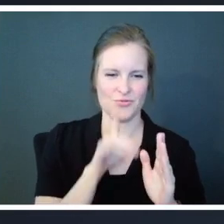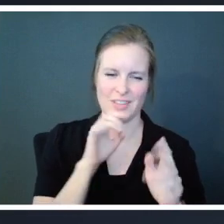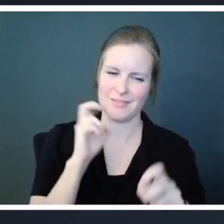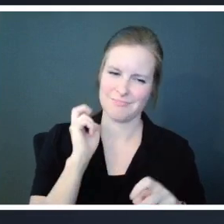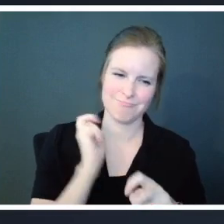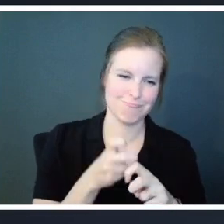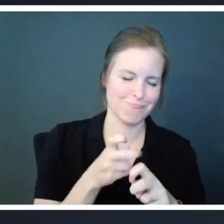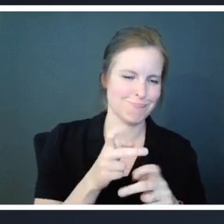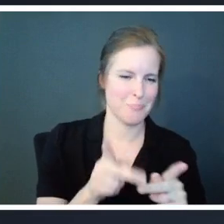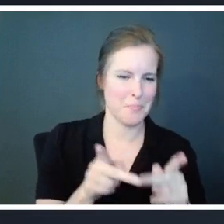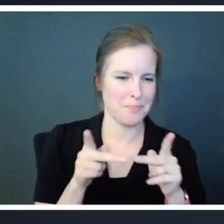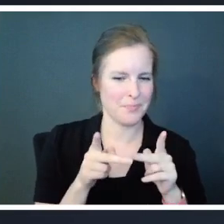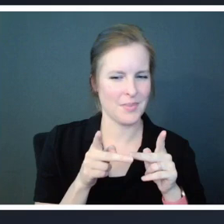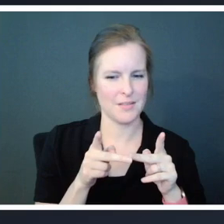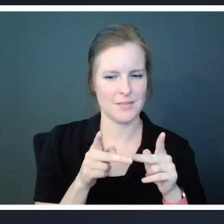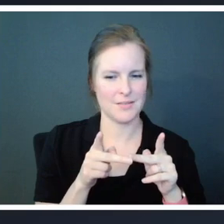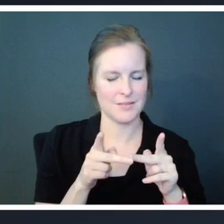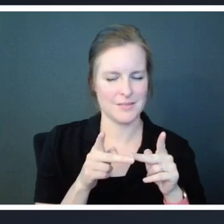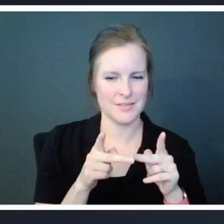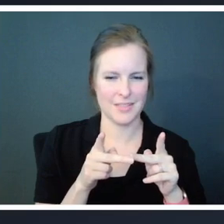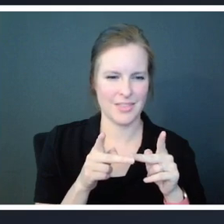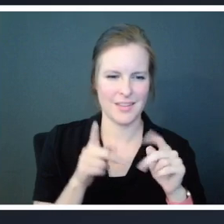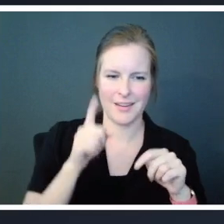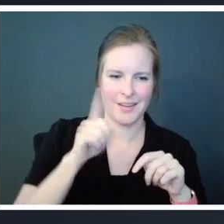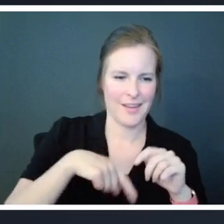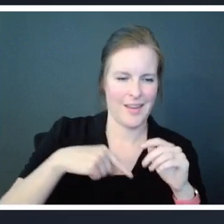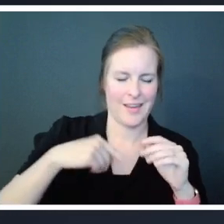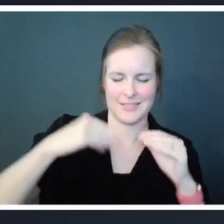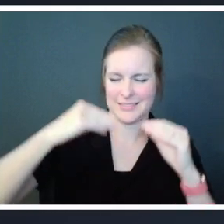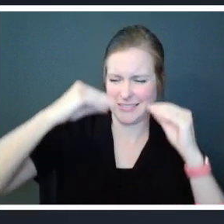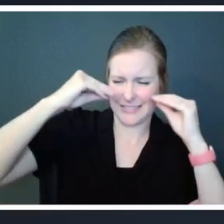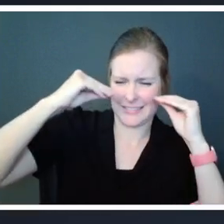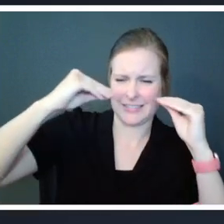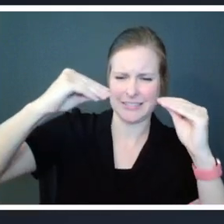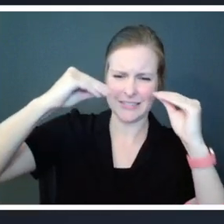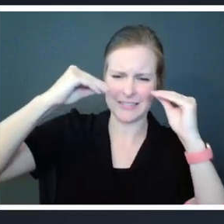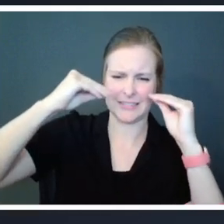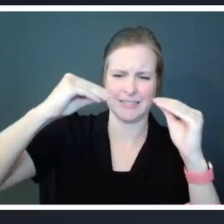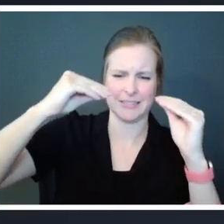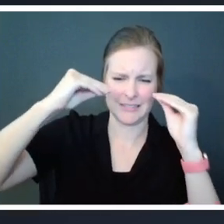get the space to teach science, the way that they would like to. I know that we encounter